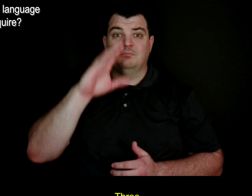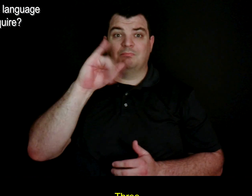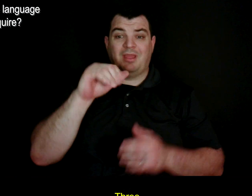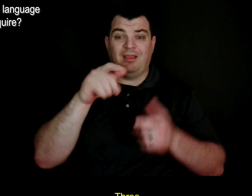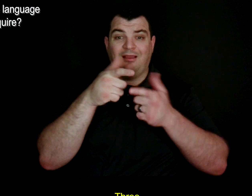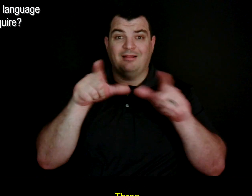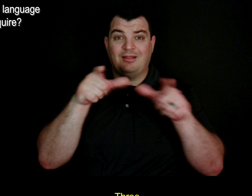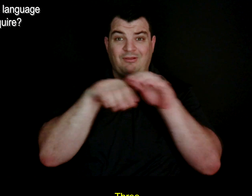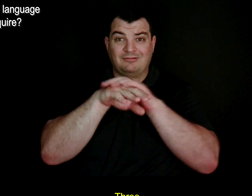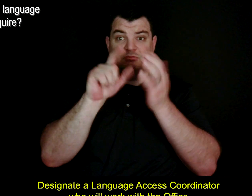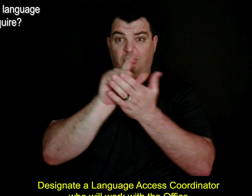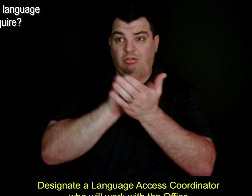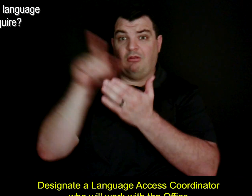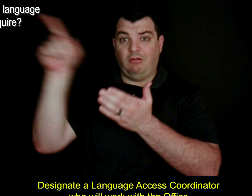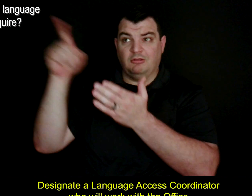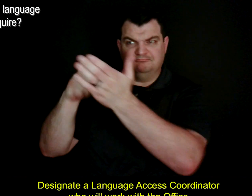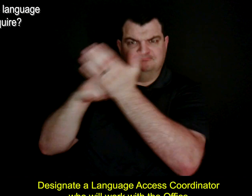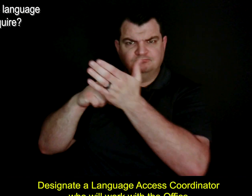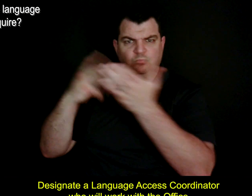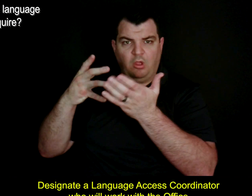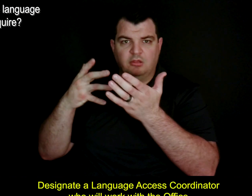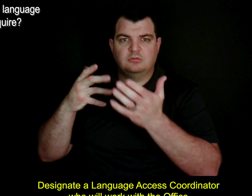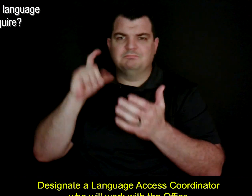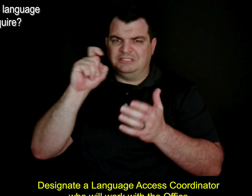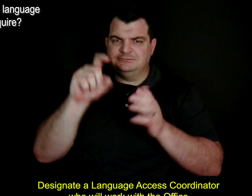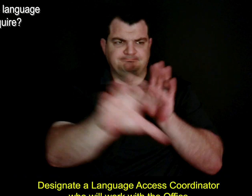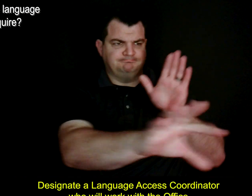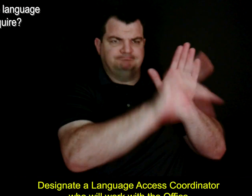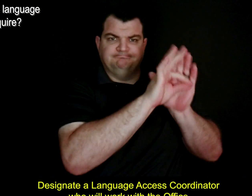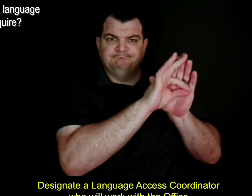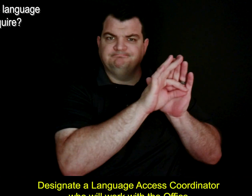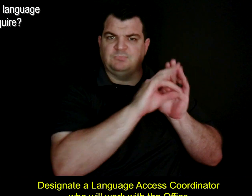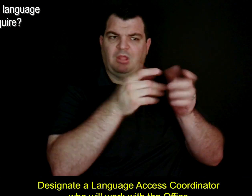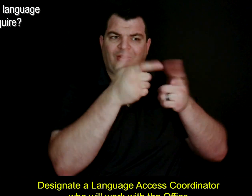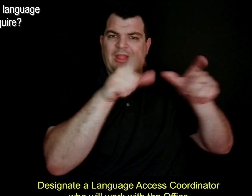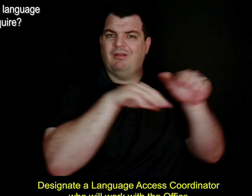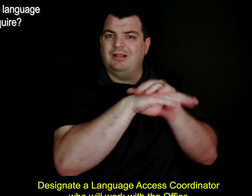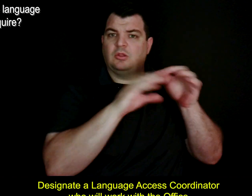Three, Designate a Language Access Coordinator who will work with the Office